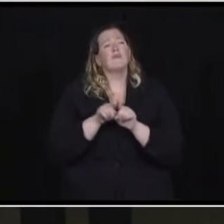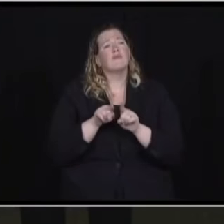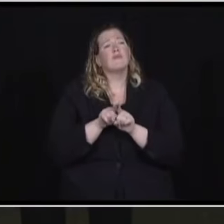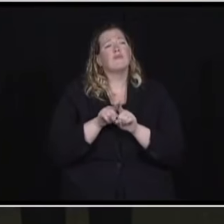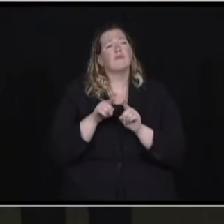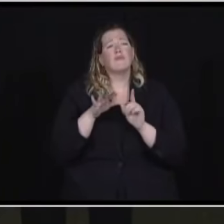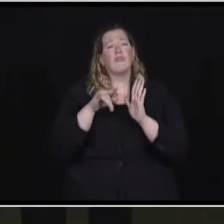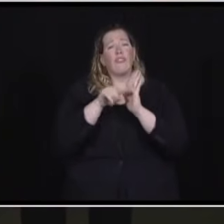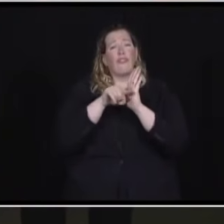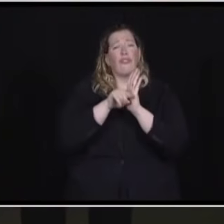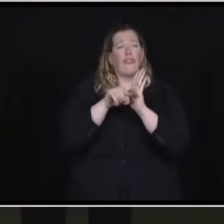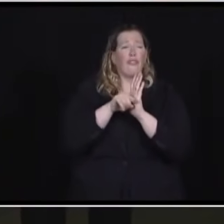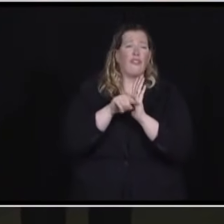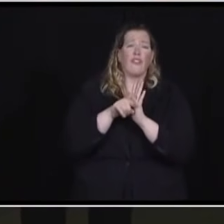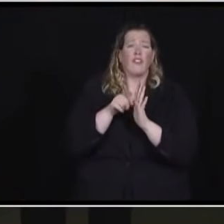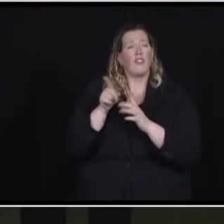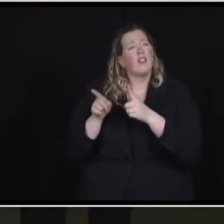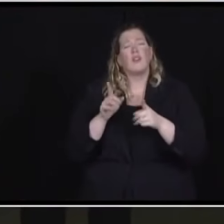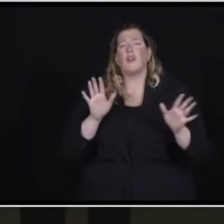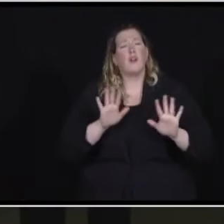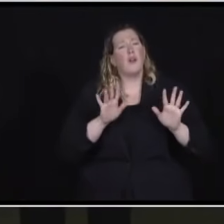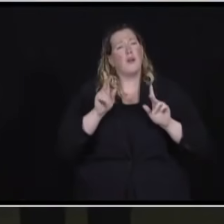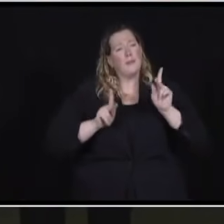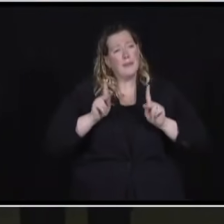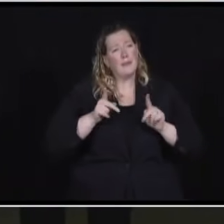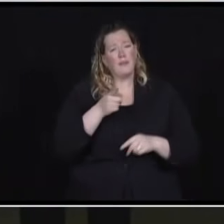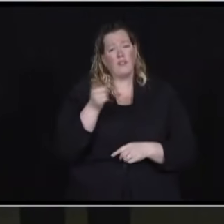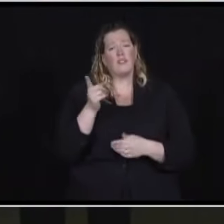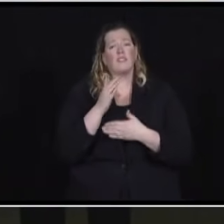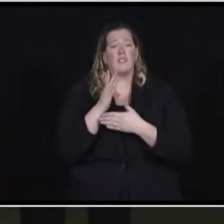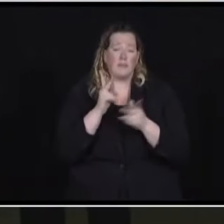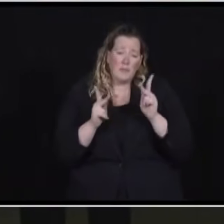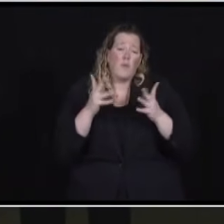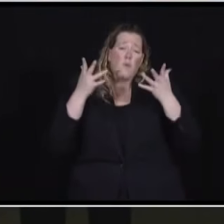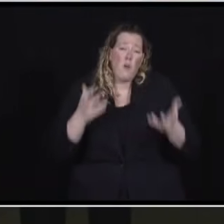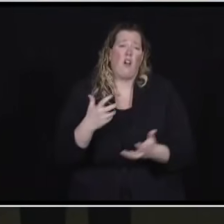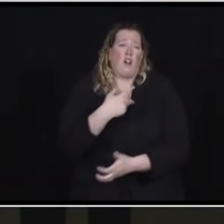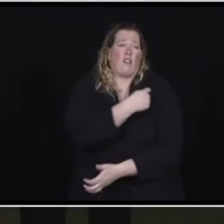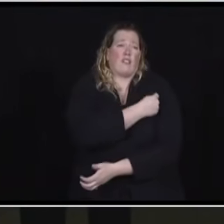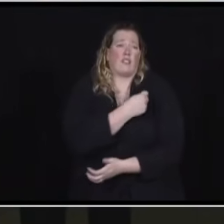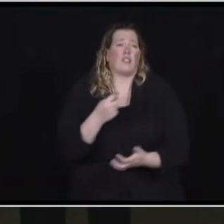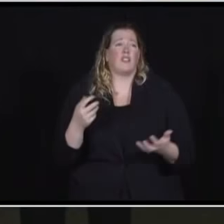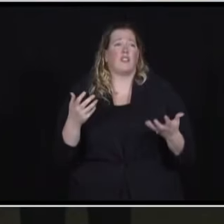speedbump that the premier described and people start screaming because we will and they will.